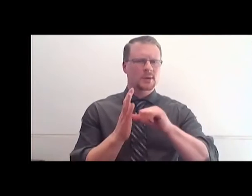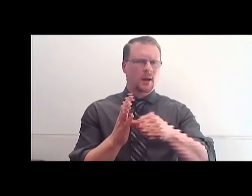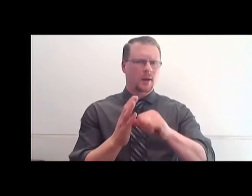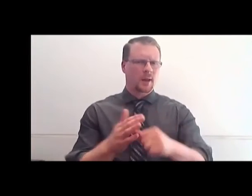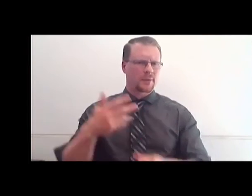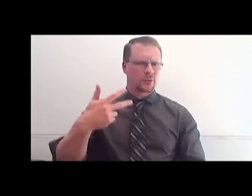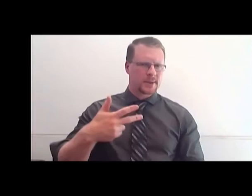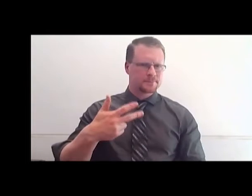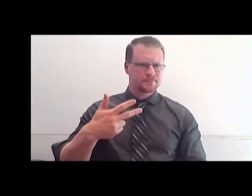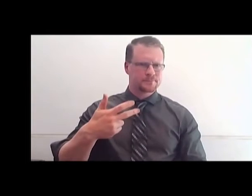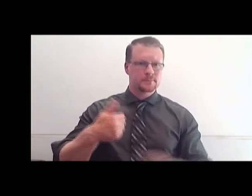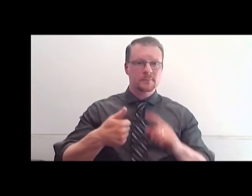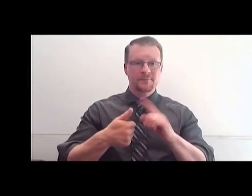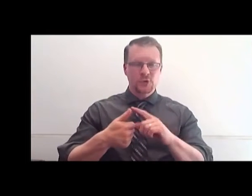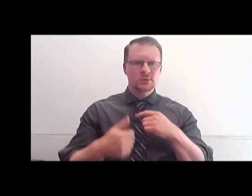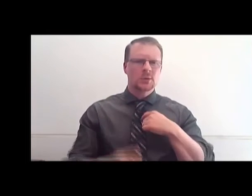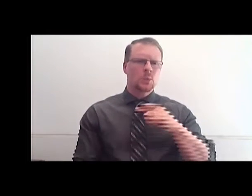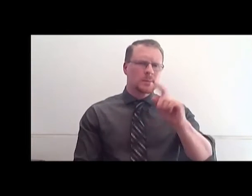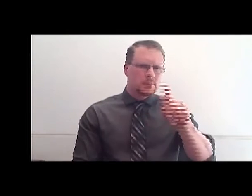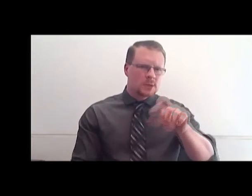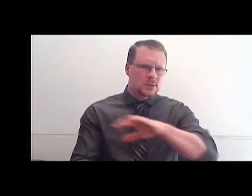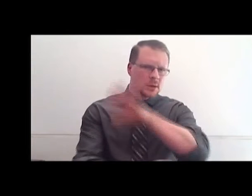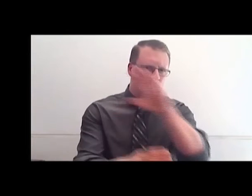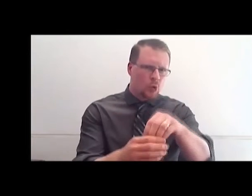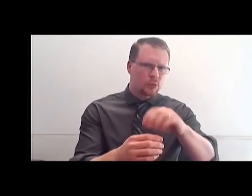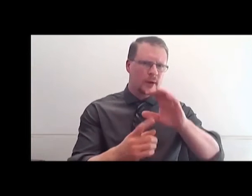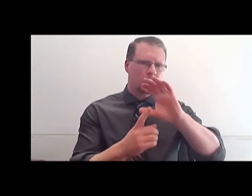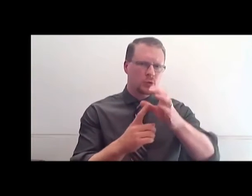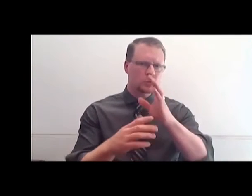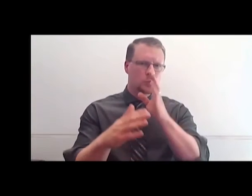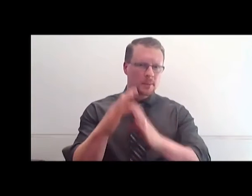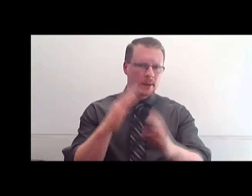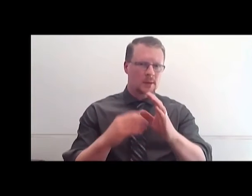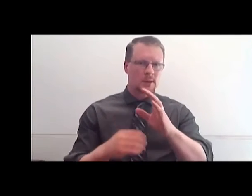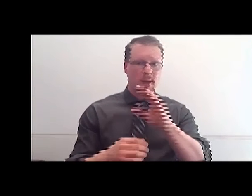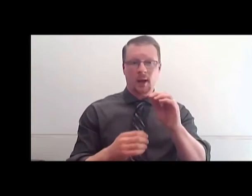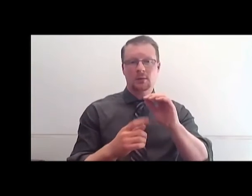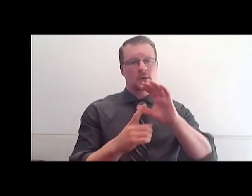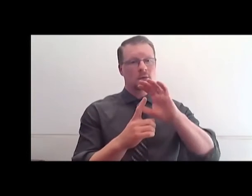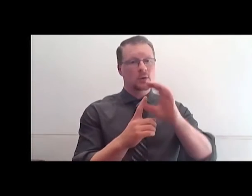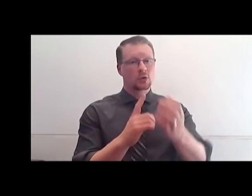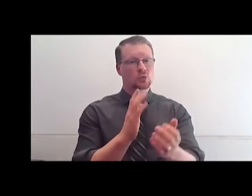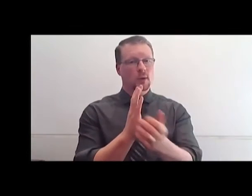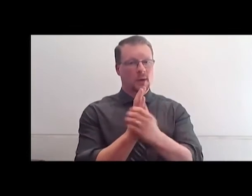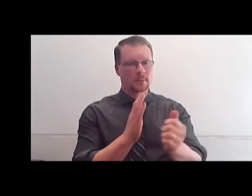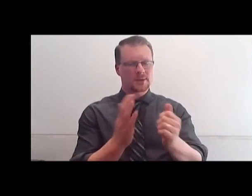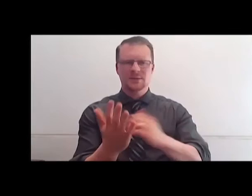There are a number of things that I'd like to highlight, but three in particular. One, we must incorporate cultural humility